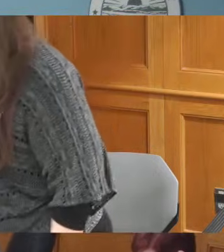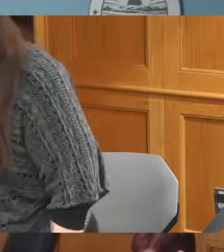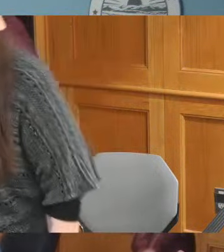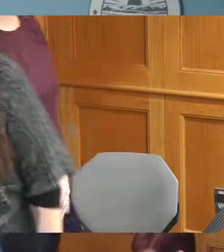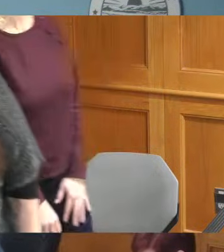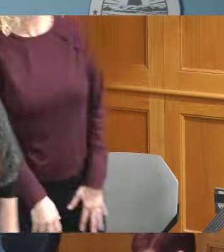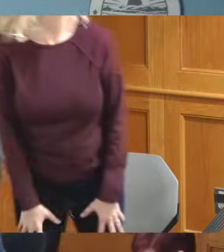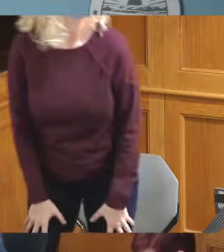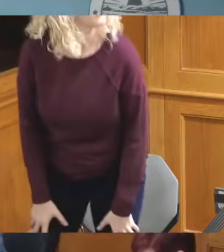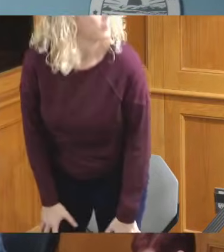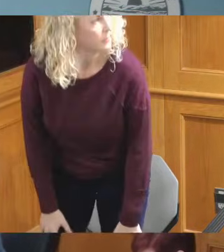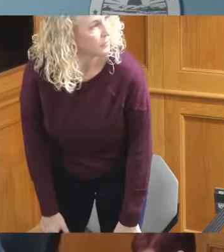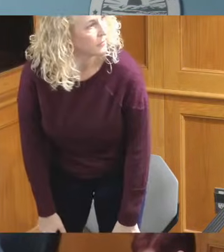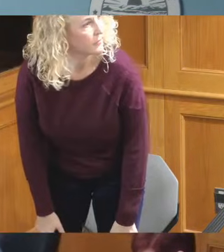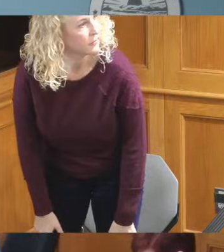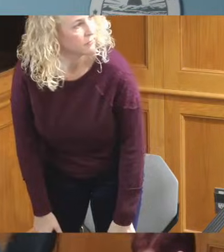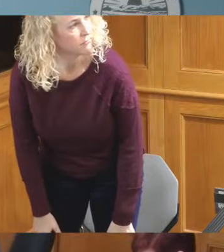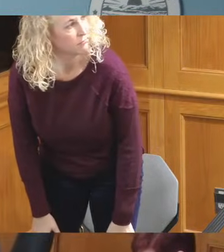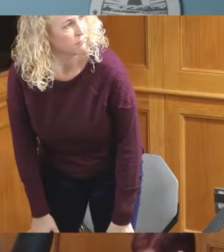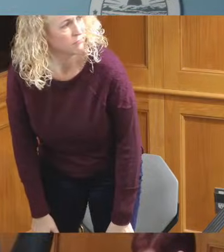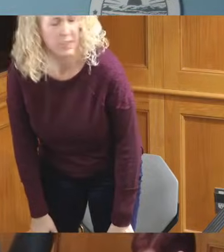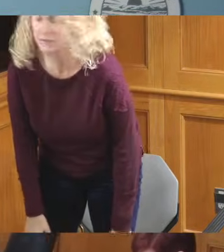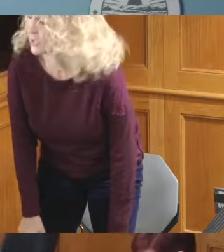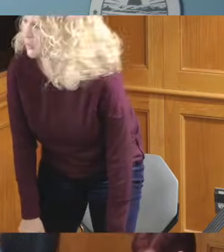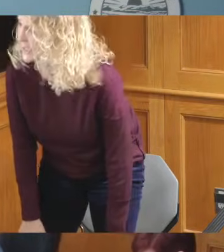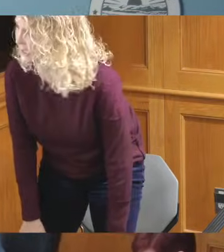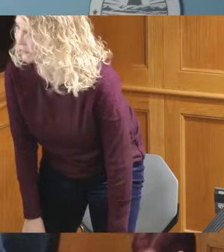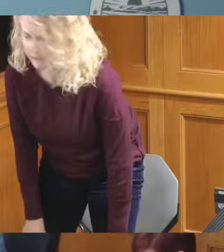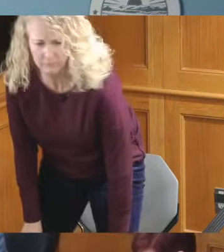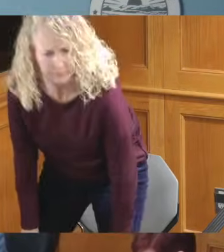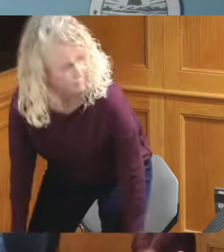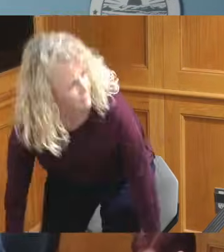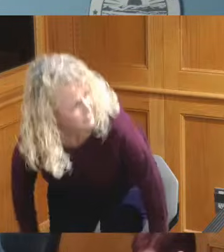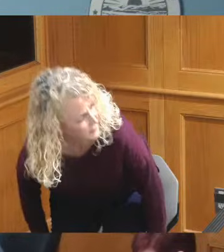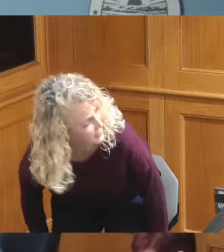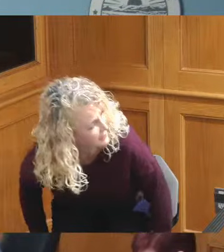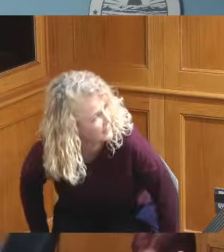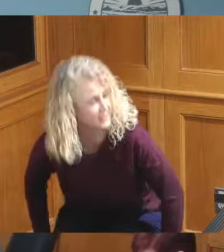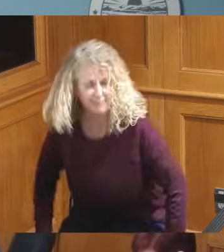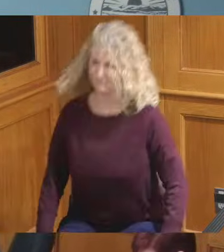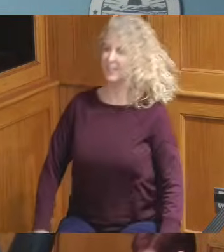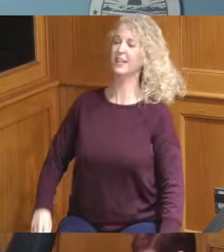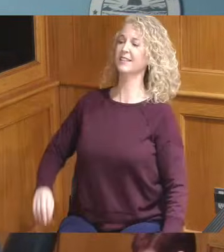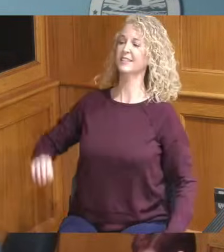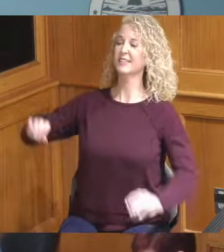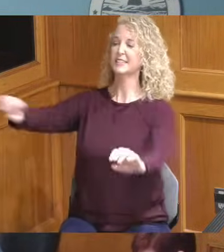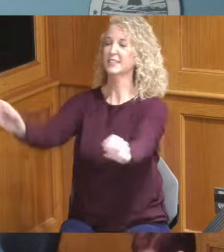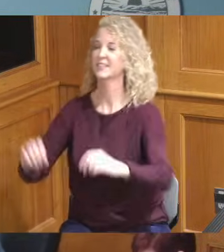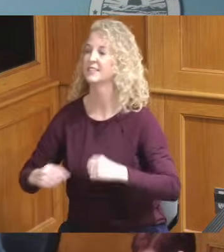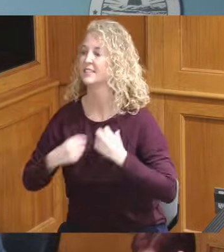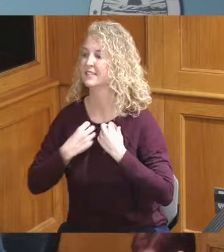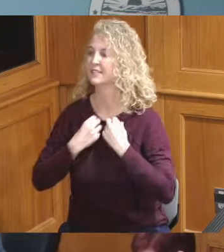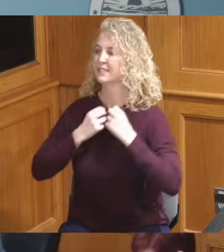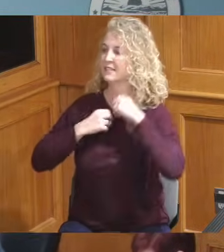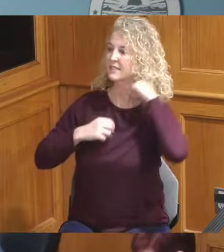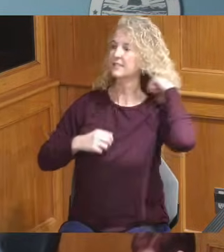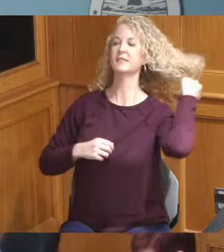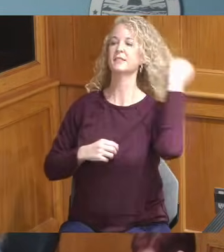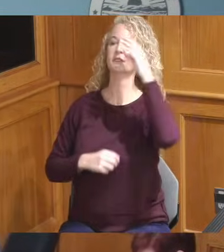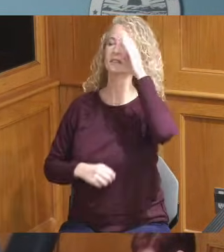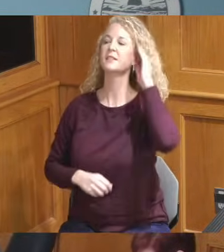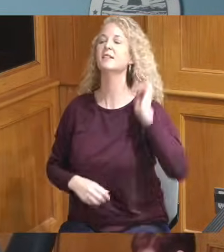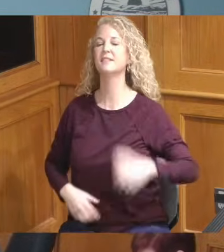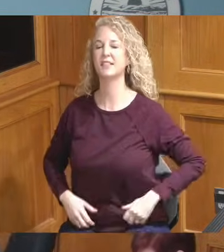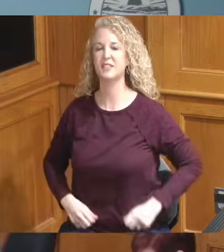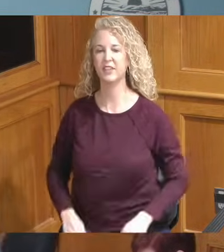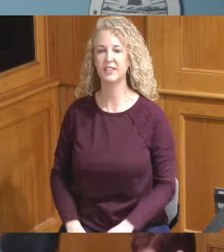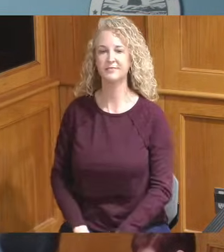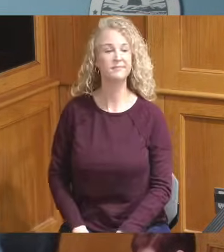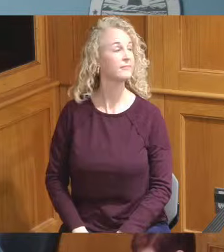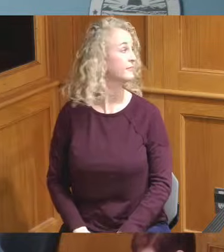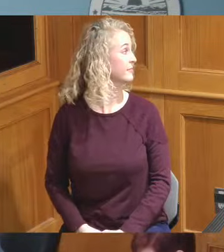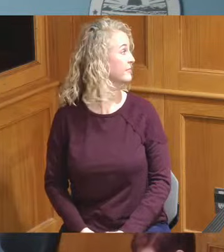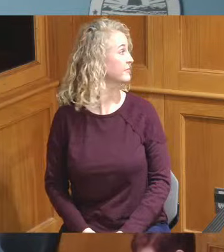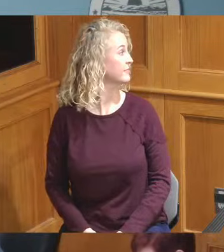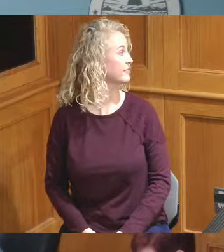She's not only good. She's nice. Oh yeah. Oh yeah. Okay.